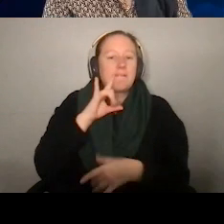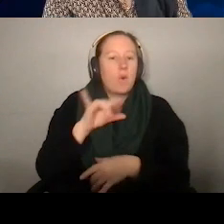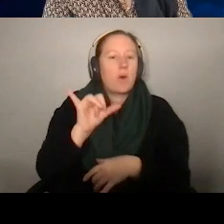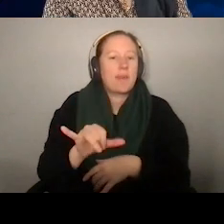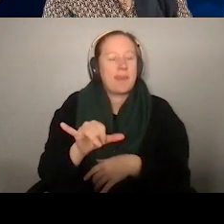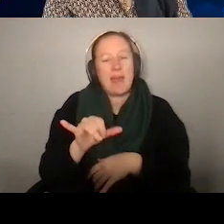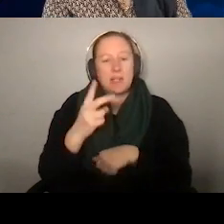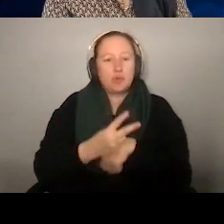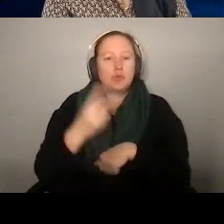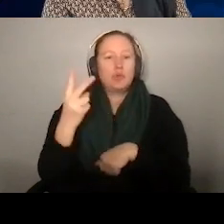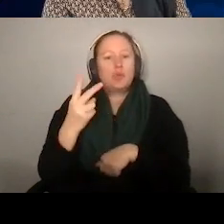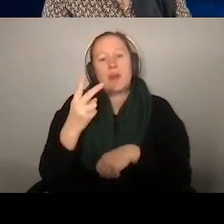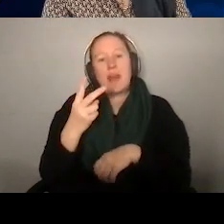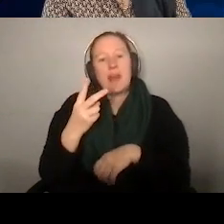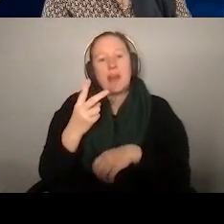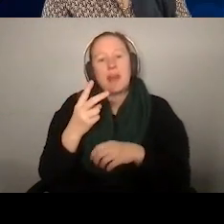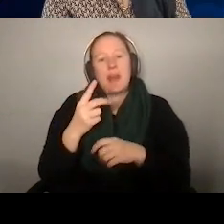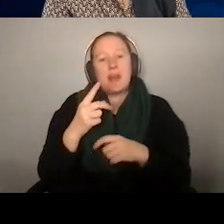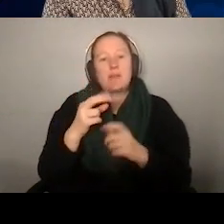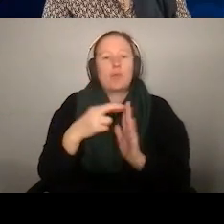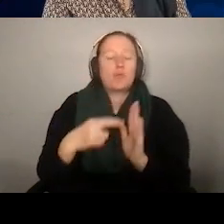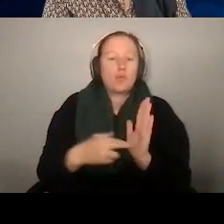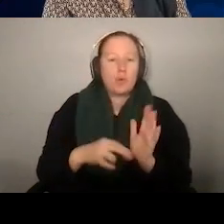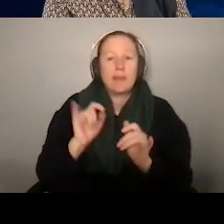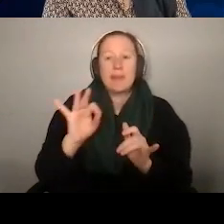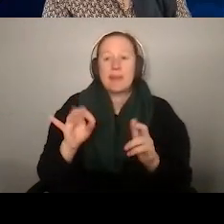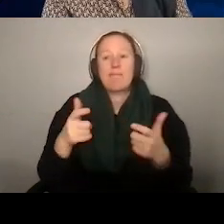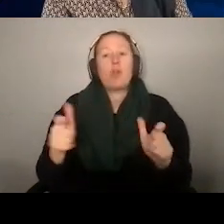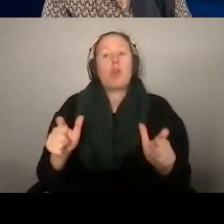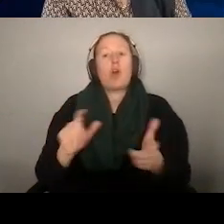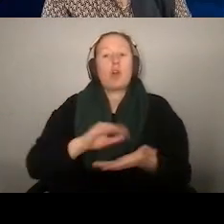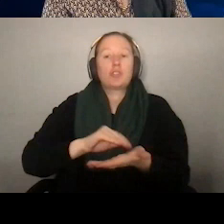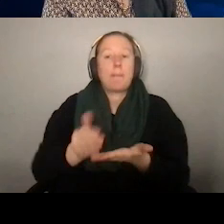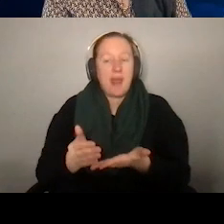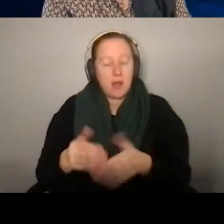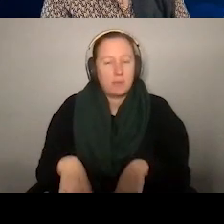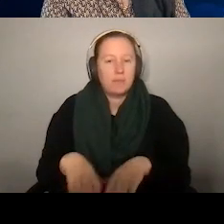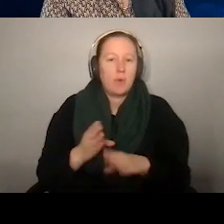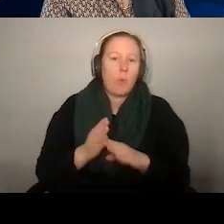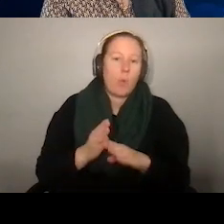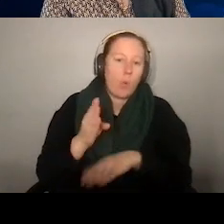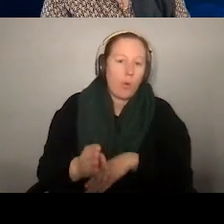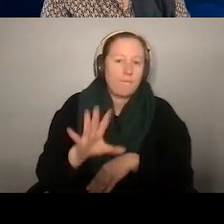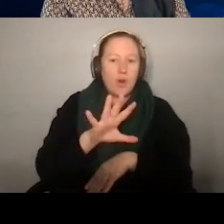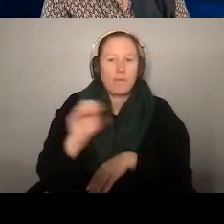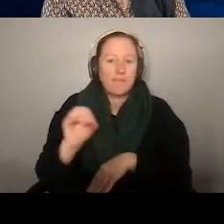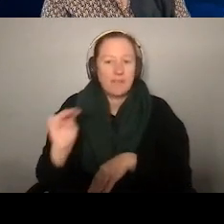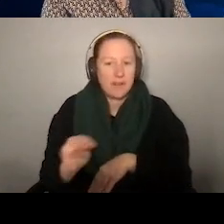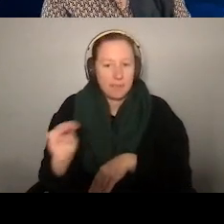end-to-end cycle is when we have large dollar payment schedules, that is, exceeding 50 million in payments for a given day.